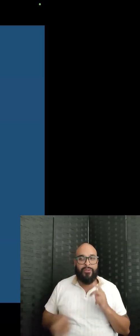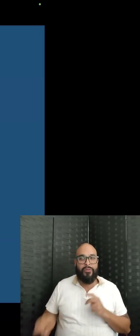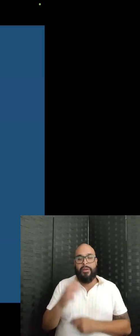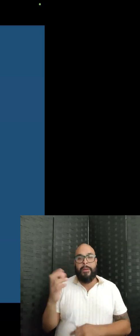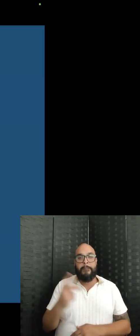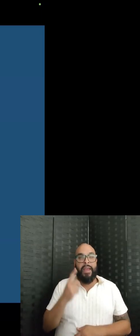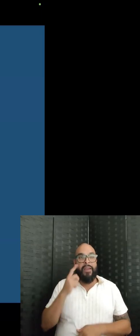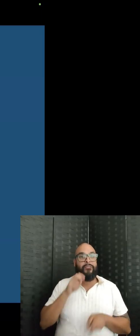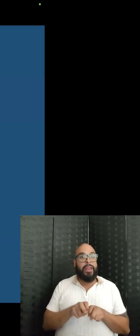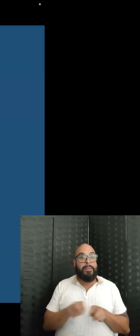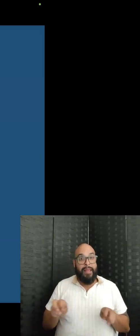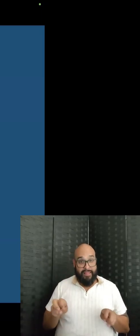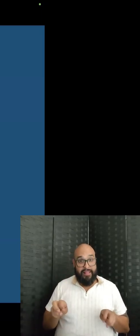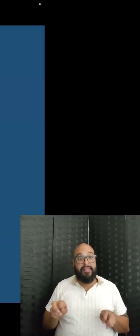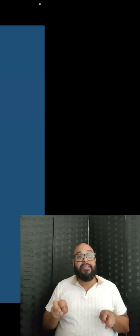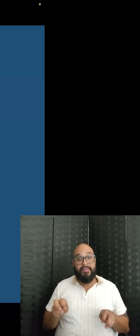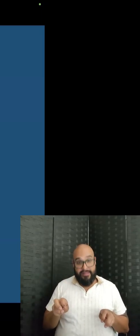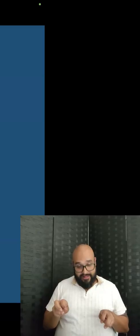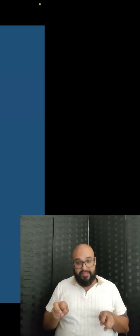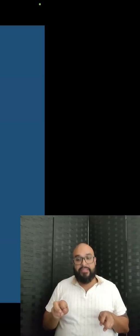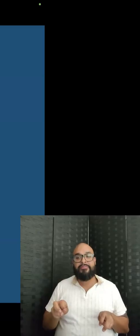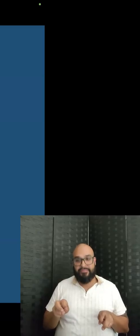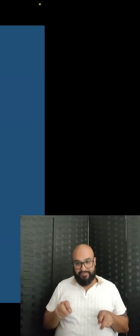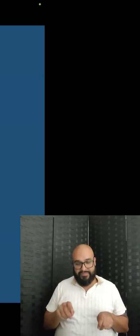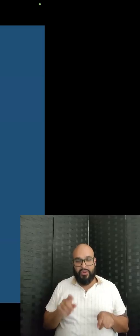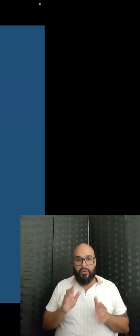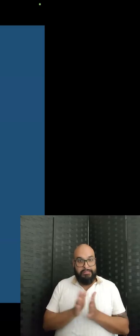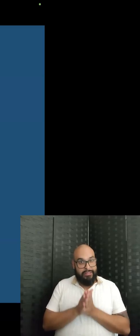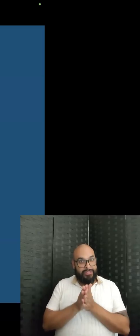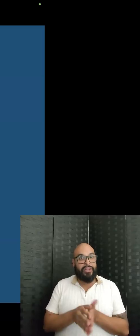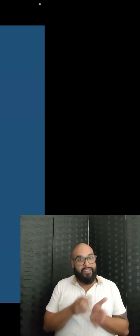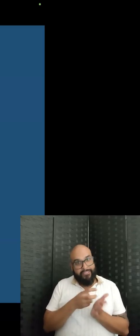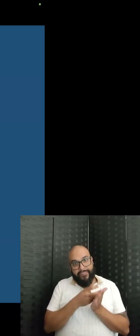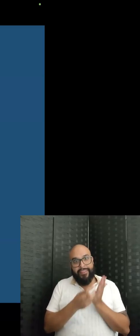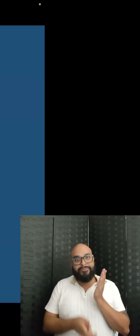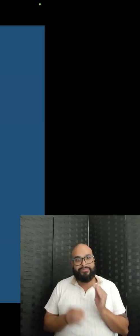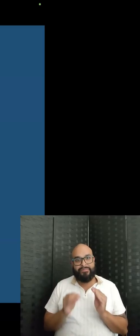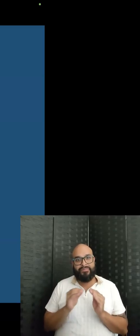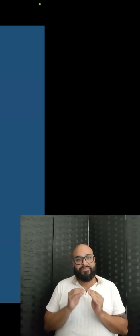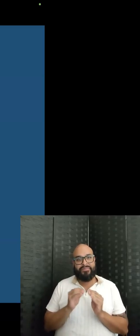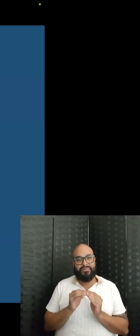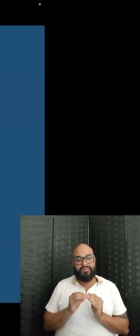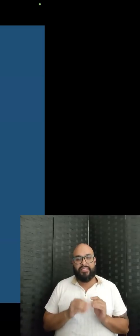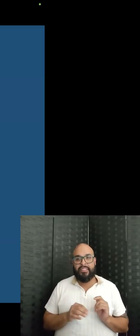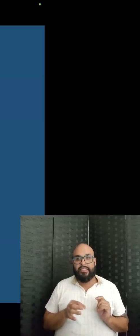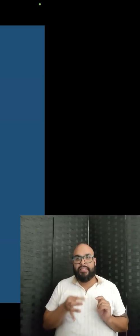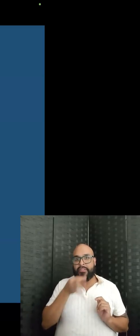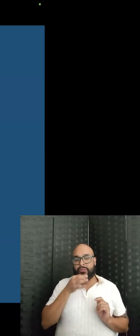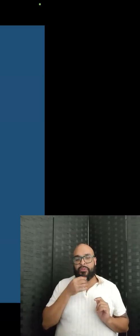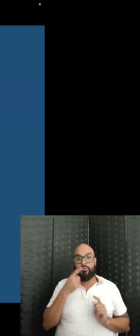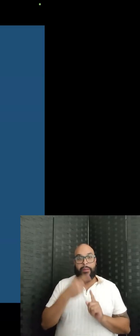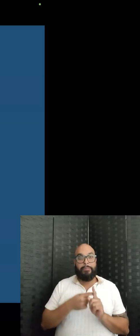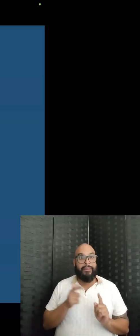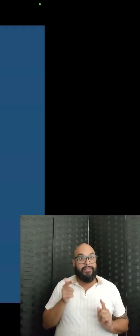to dive into this a little bit more in about a month. So thank you so much for having me today. Really appreciate it.